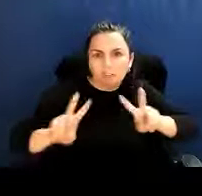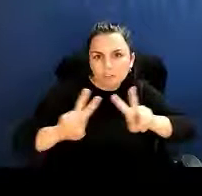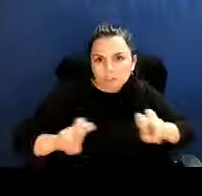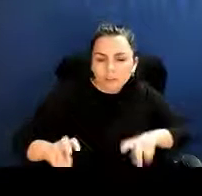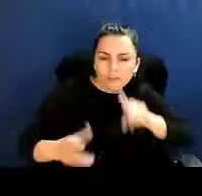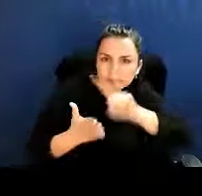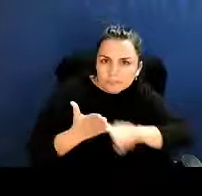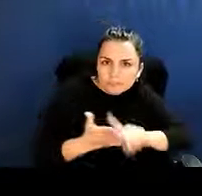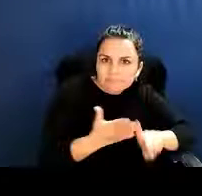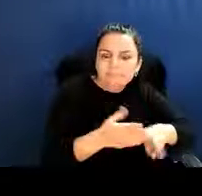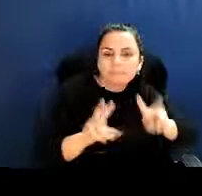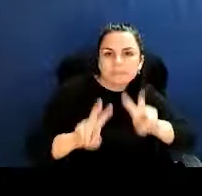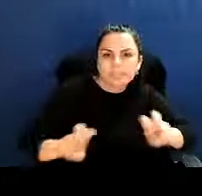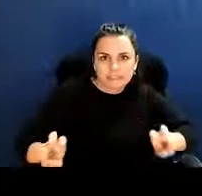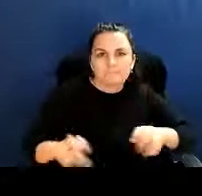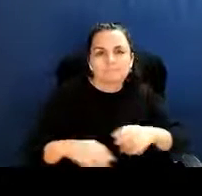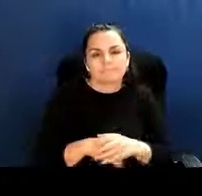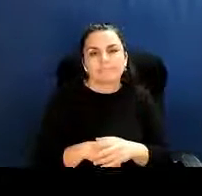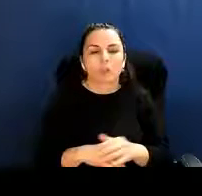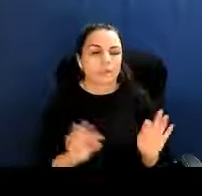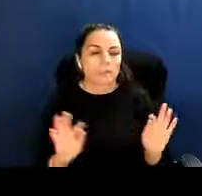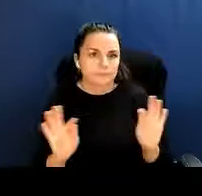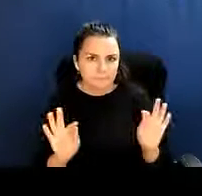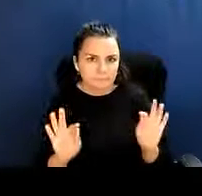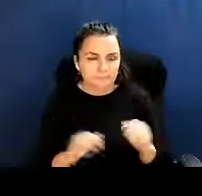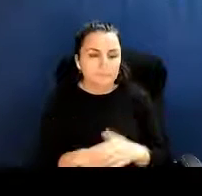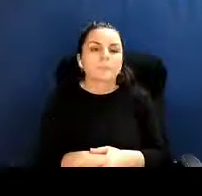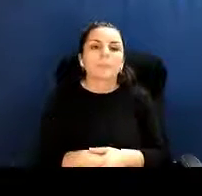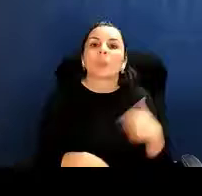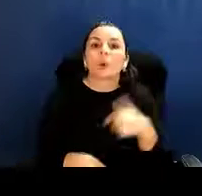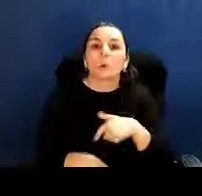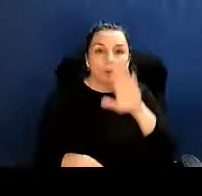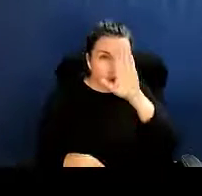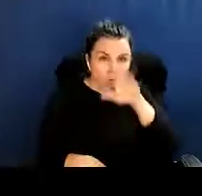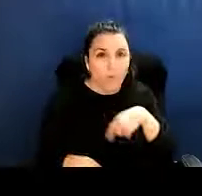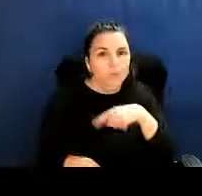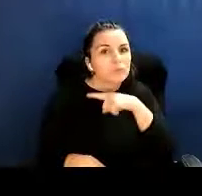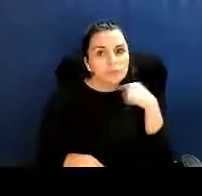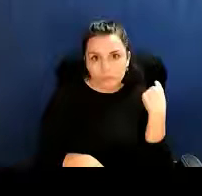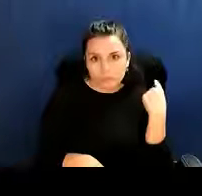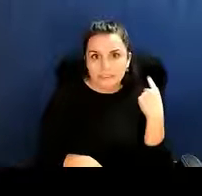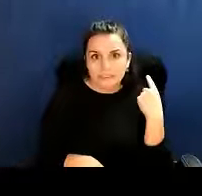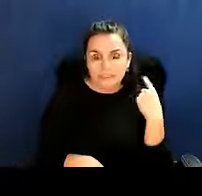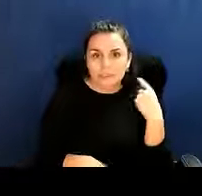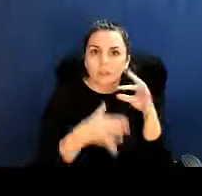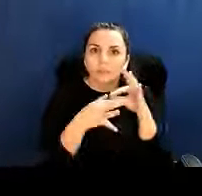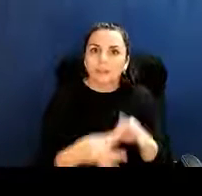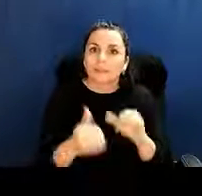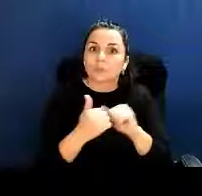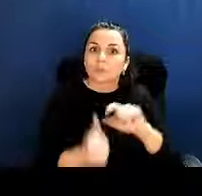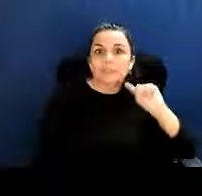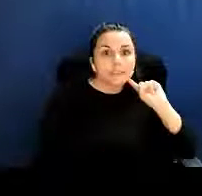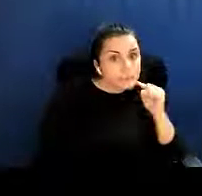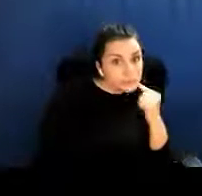So as I mentioned earlier, we know that risk is a function of how severe and how likely something may be.